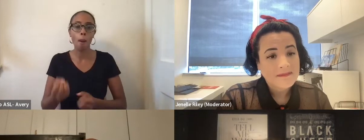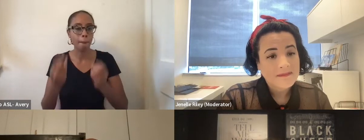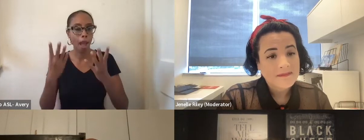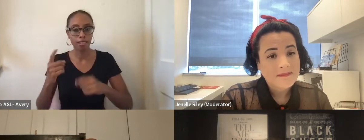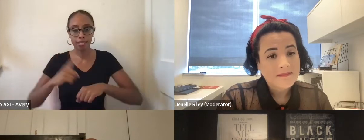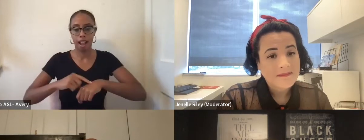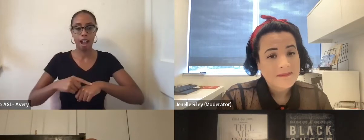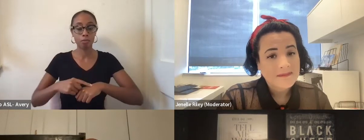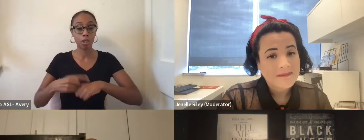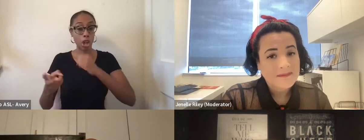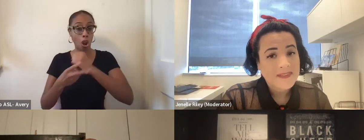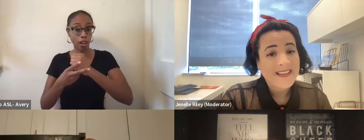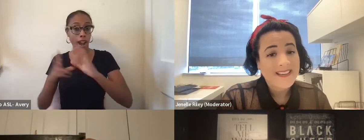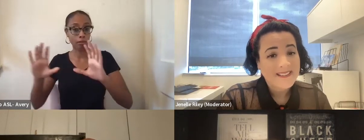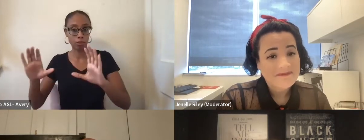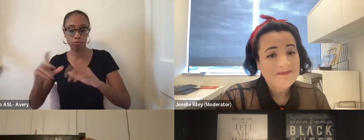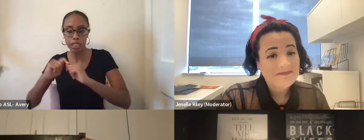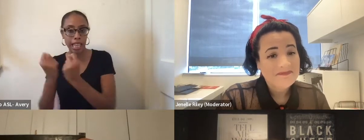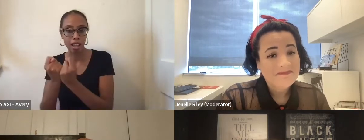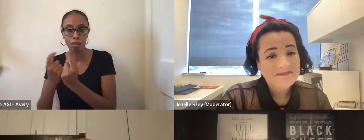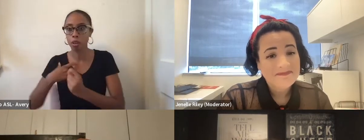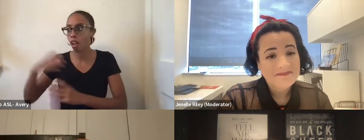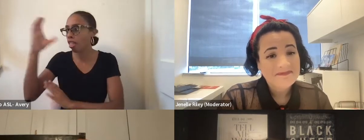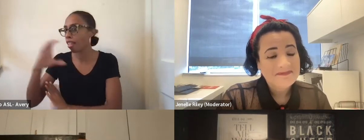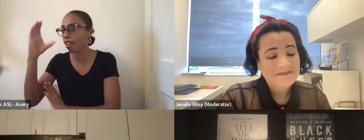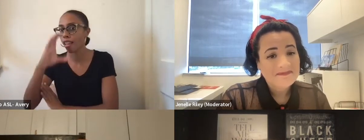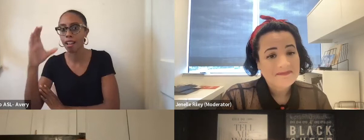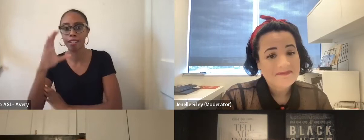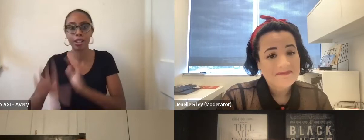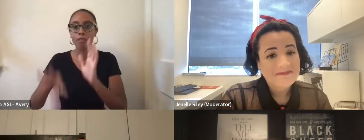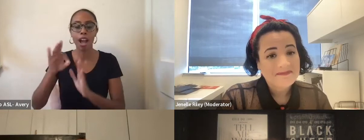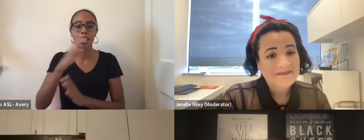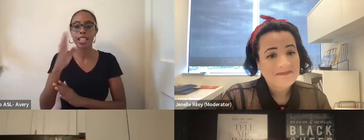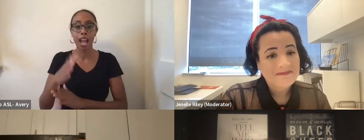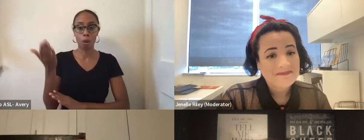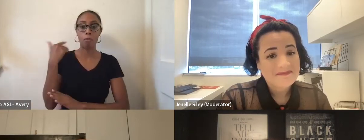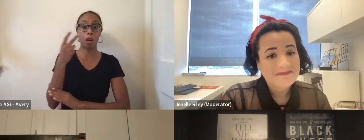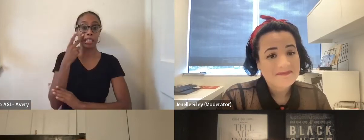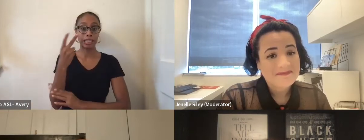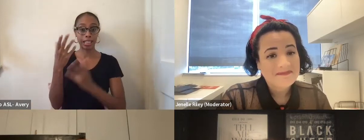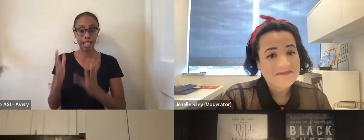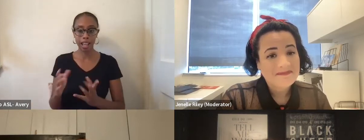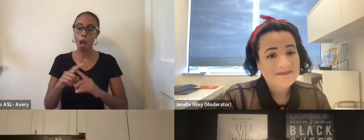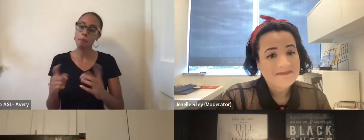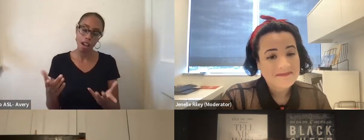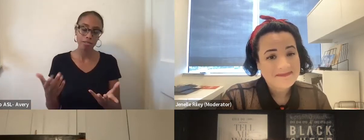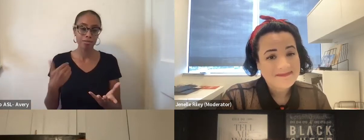always realistic about the fact that we were probably not going to unearth some secret treasure trove.